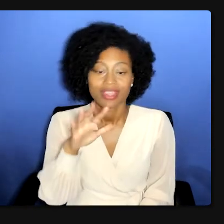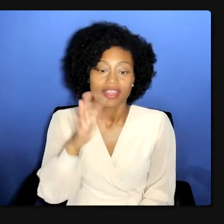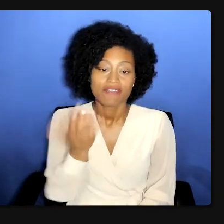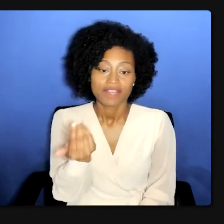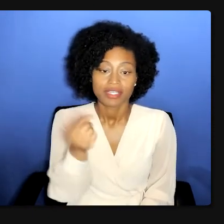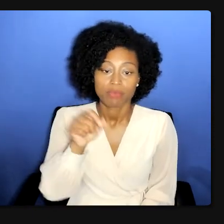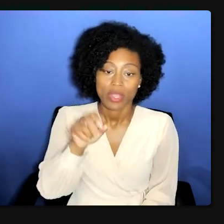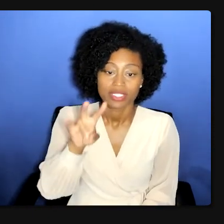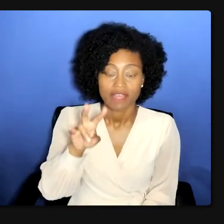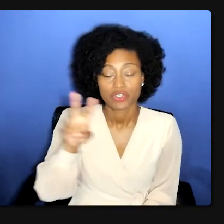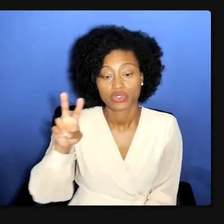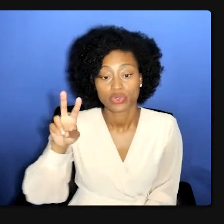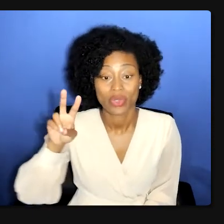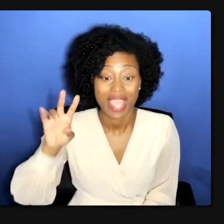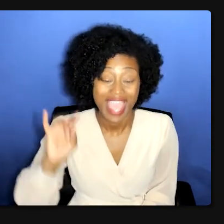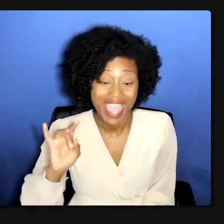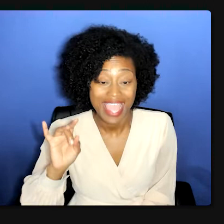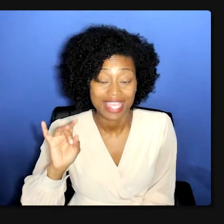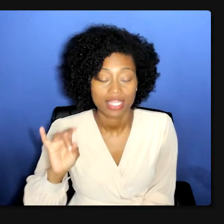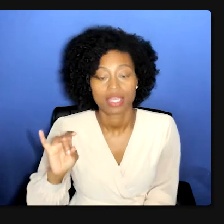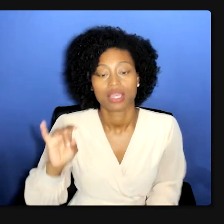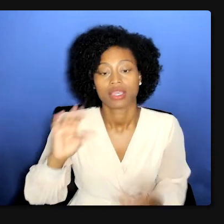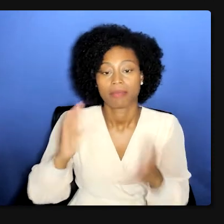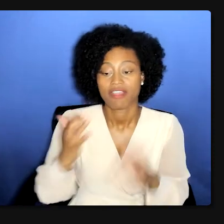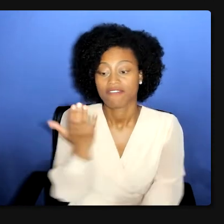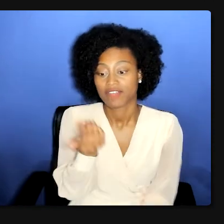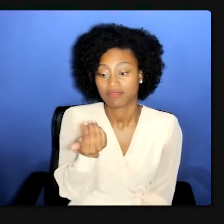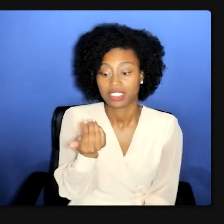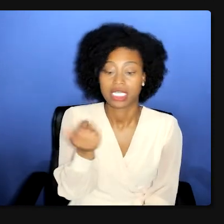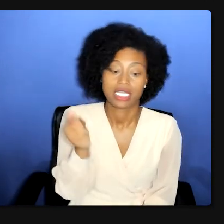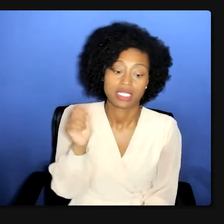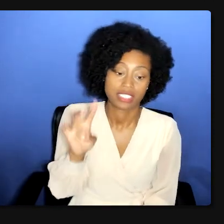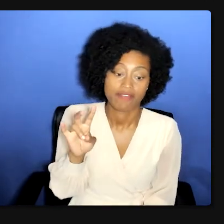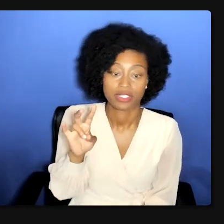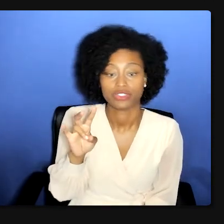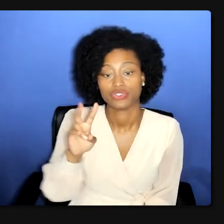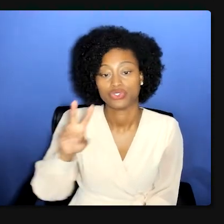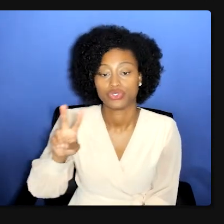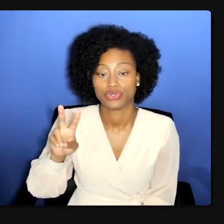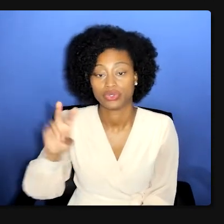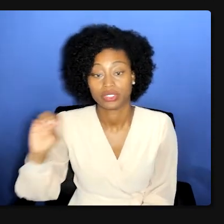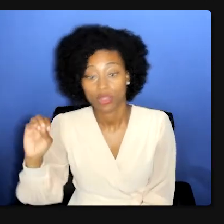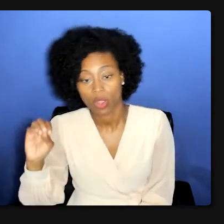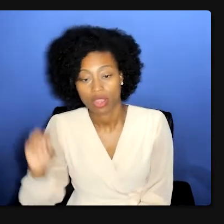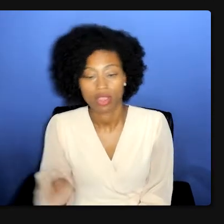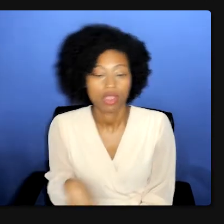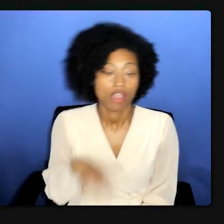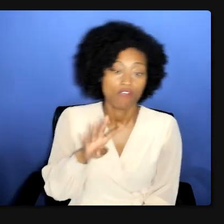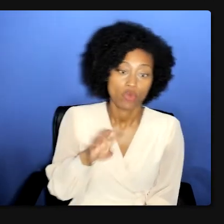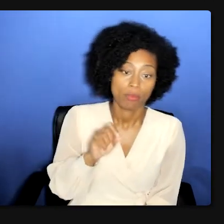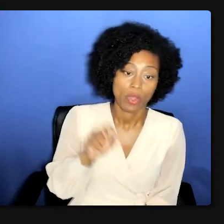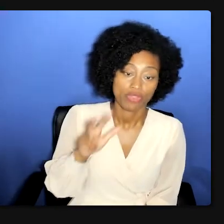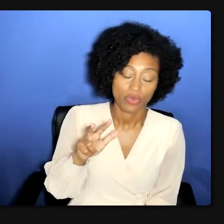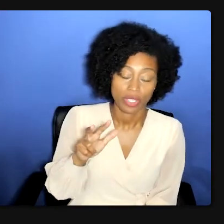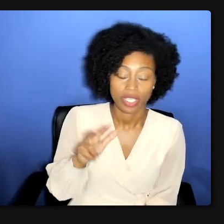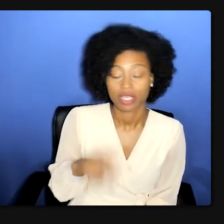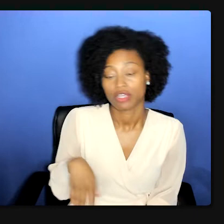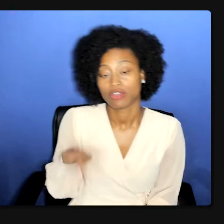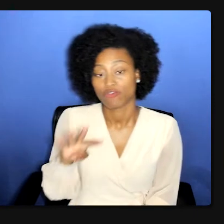It's really like 15.728 against 15.720 in day one and you know, 4.3 to 4.6 in day seven.